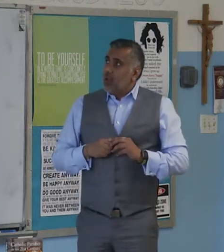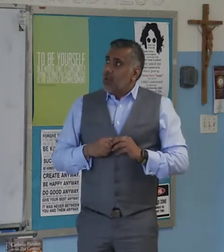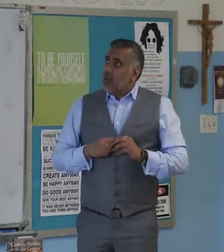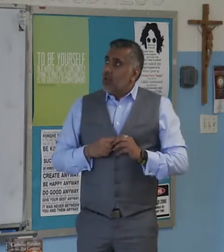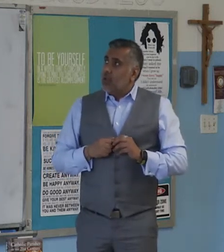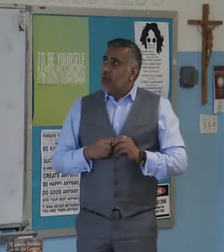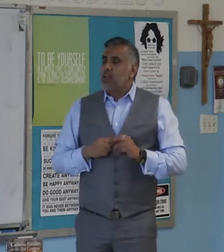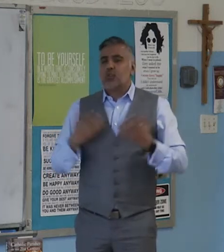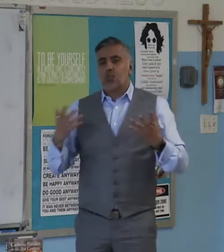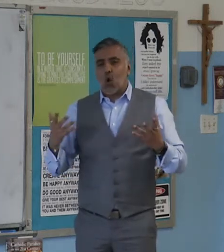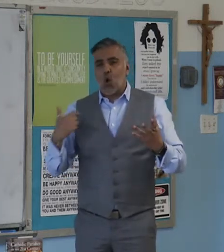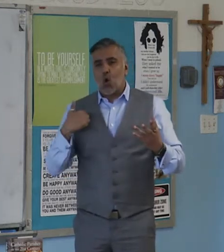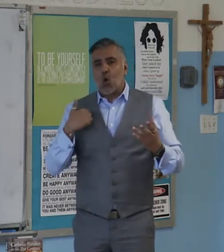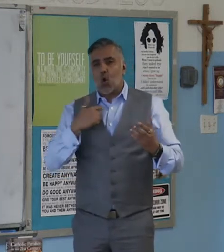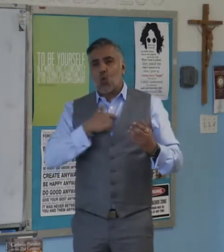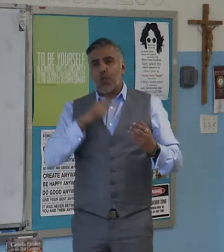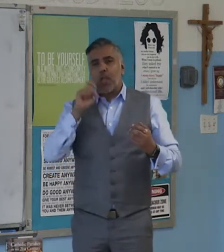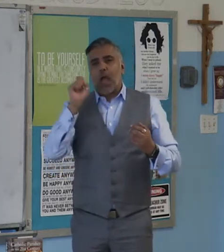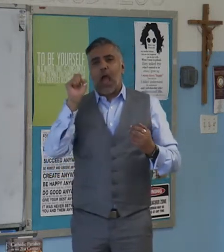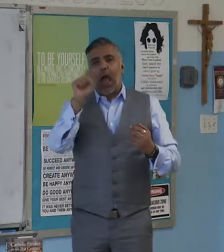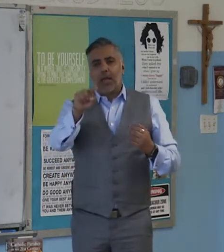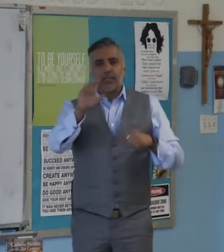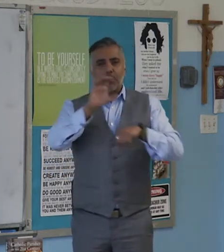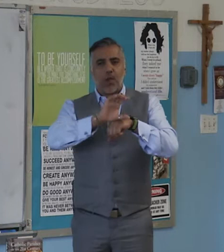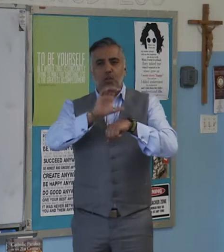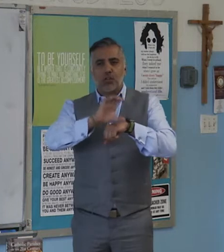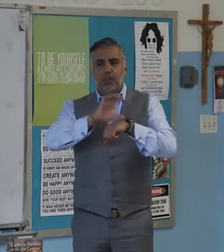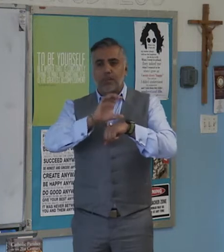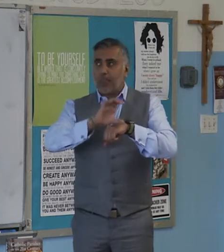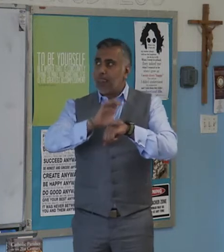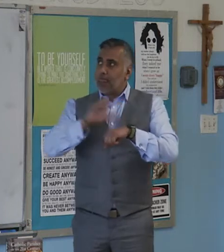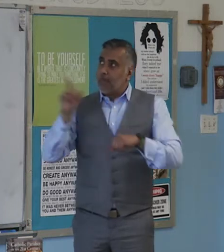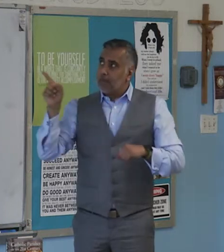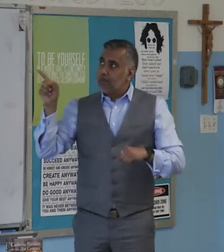And so we asked the parishes to identify what you know area or location of their